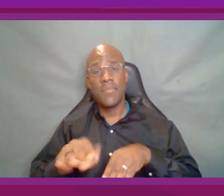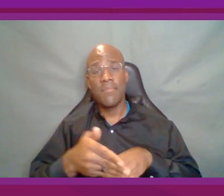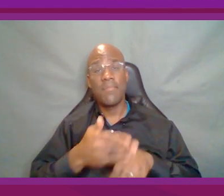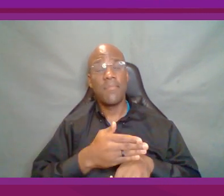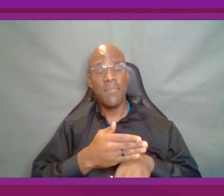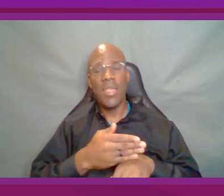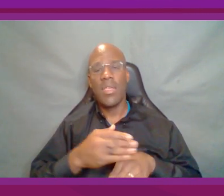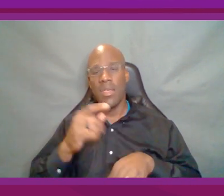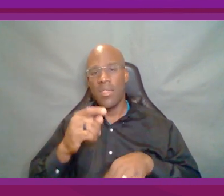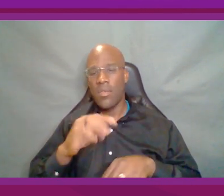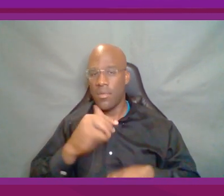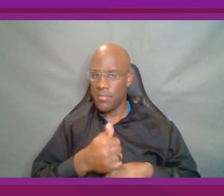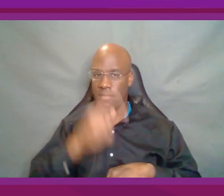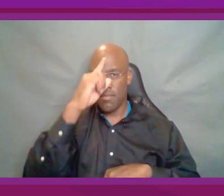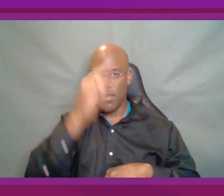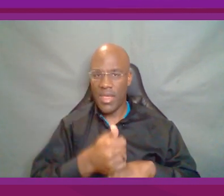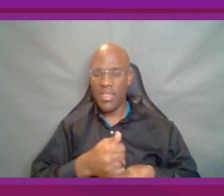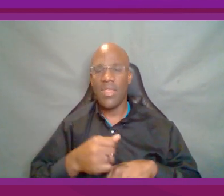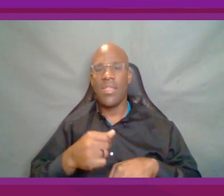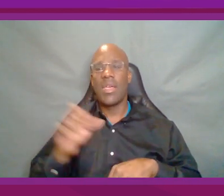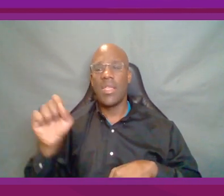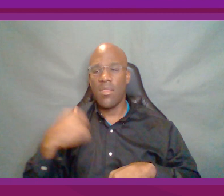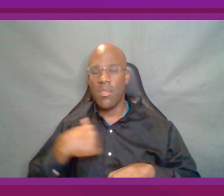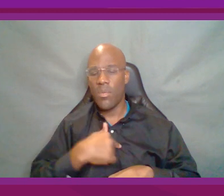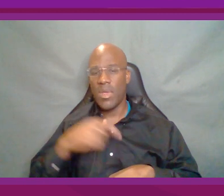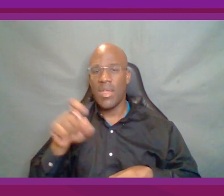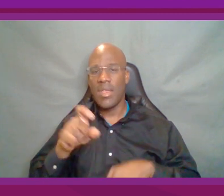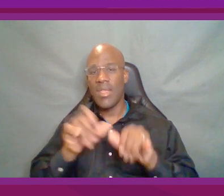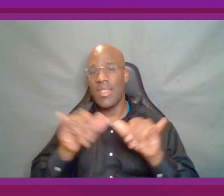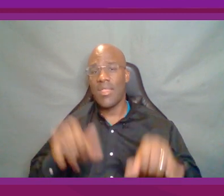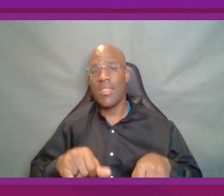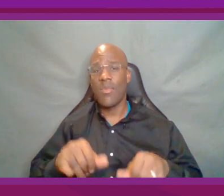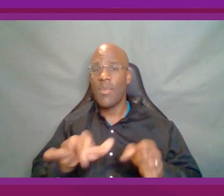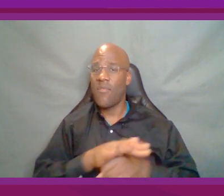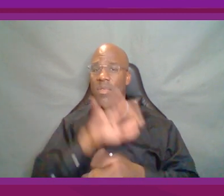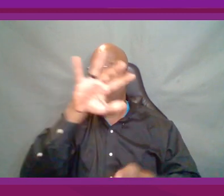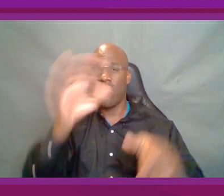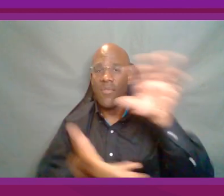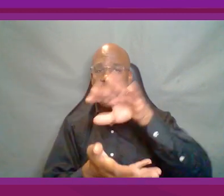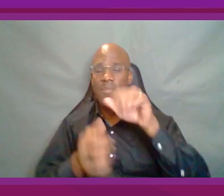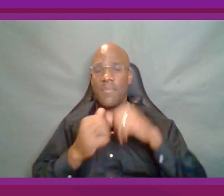fostering that mindset of yes, we need systems to be completely transformed and I think again